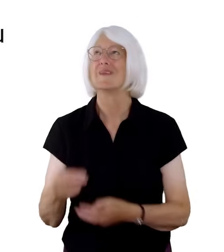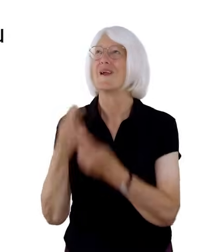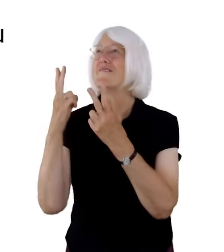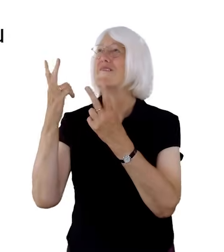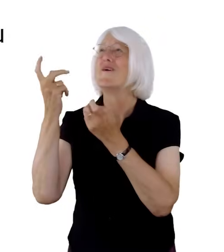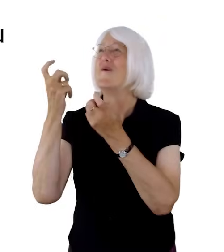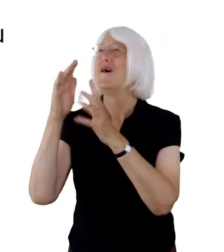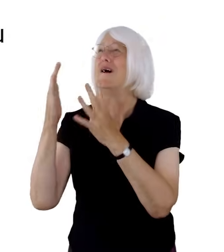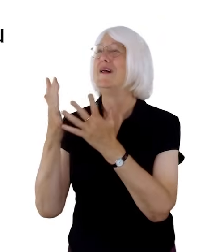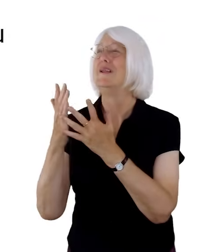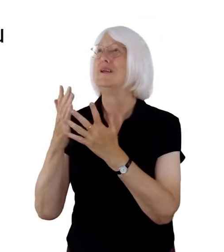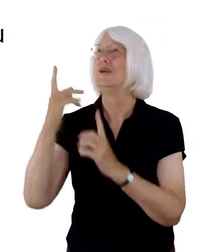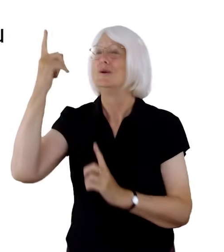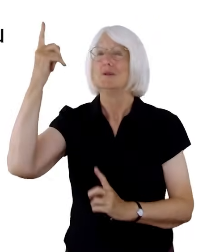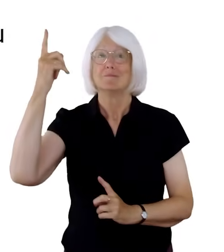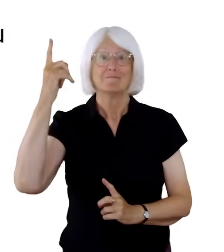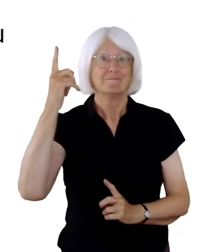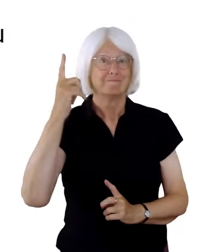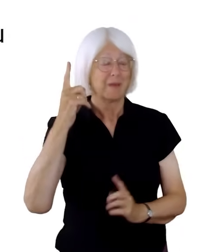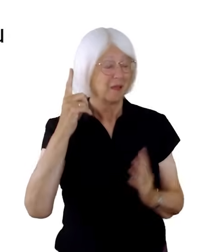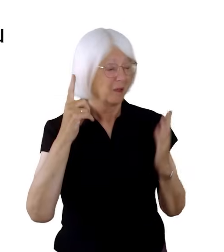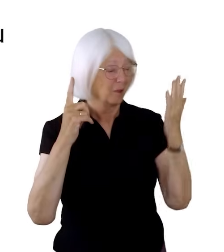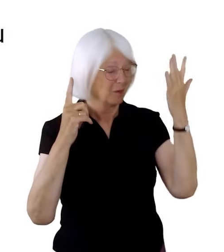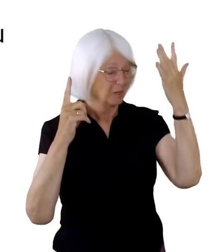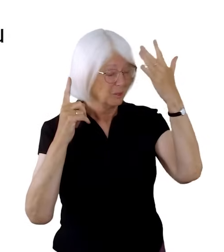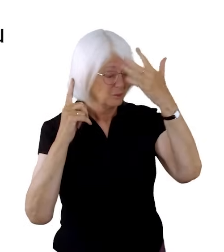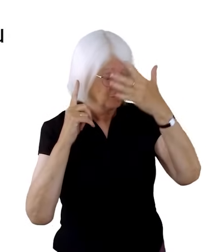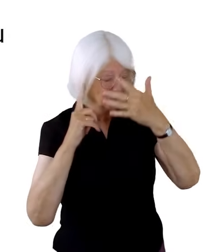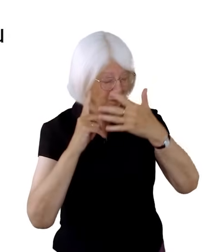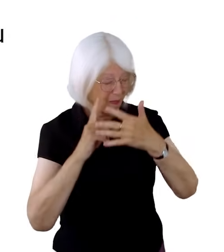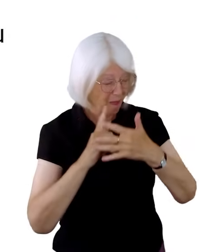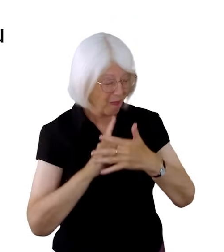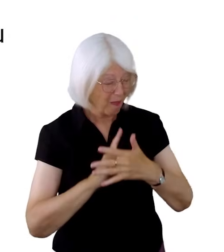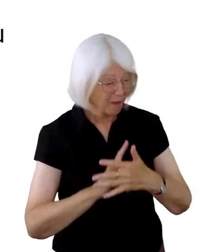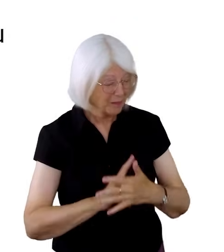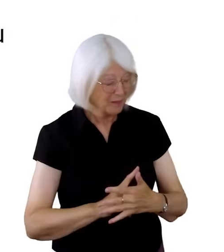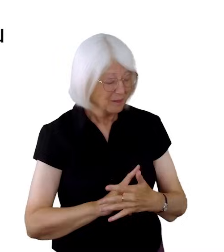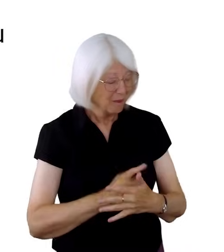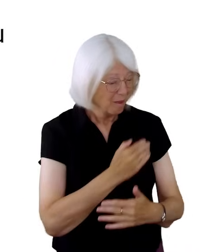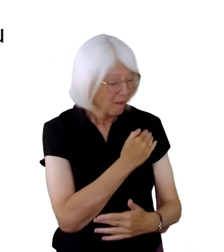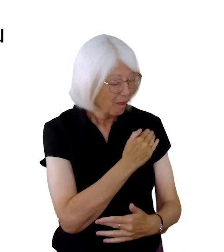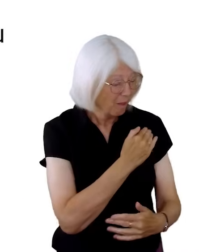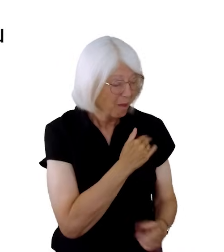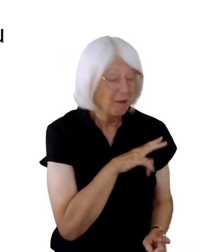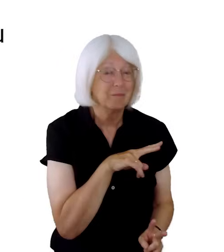Light of the world You stepped down into darkness